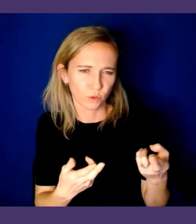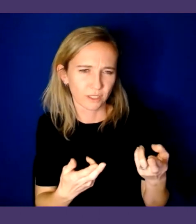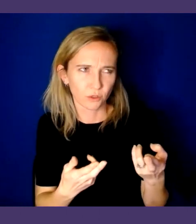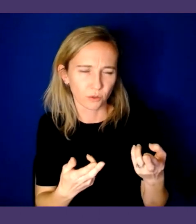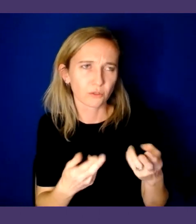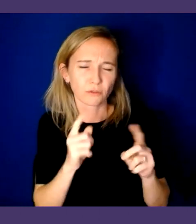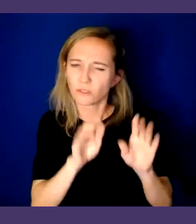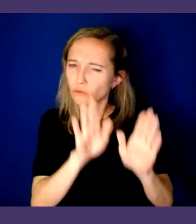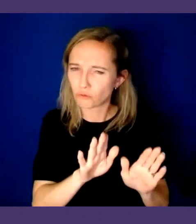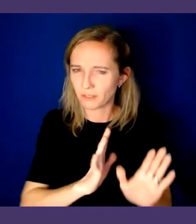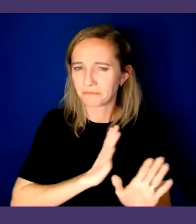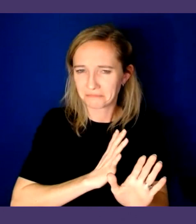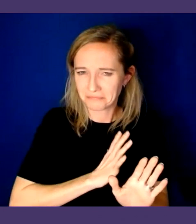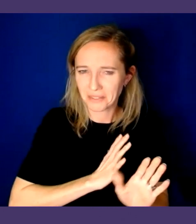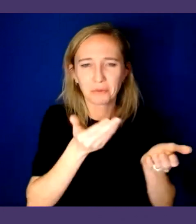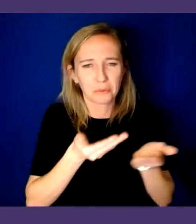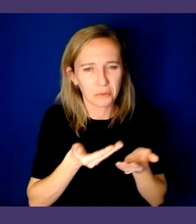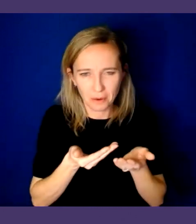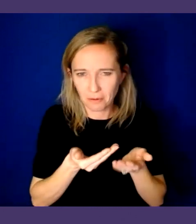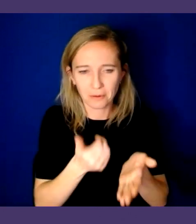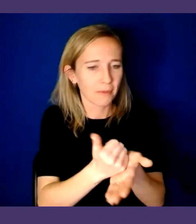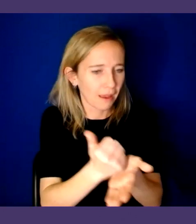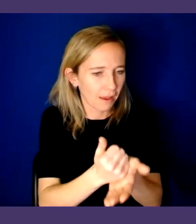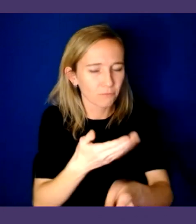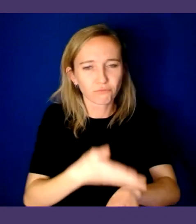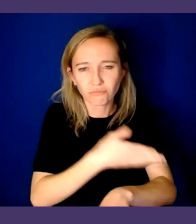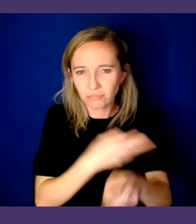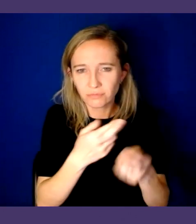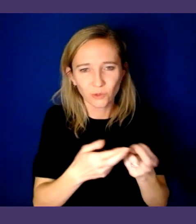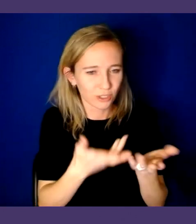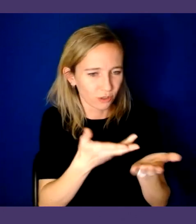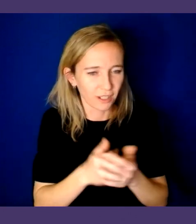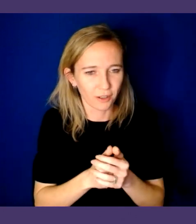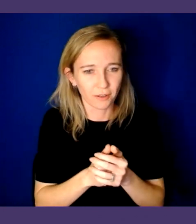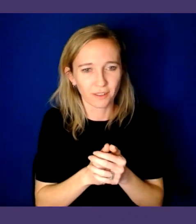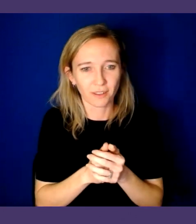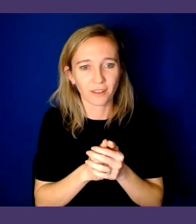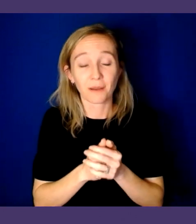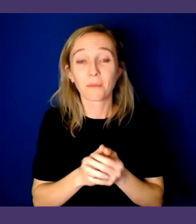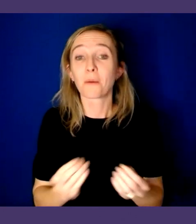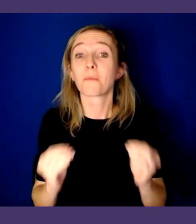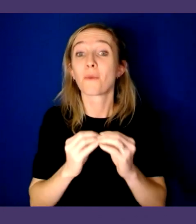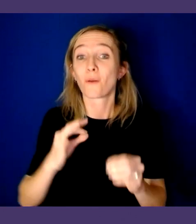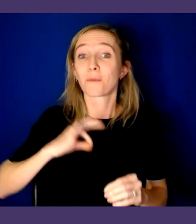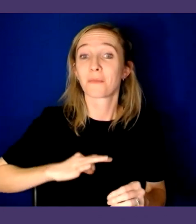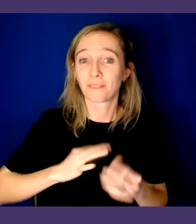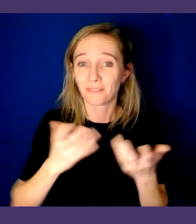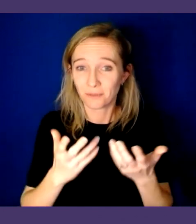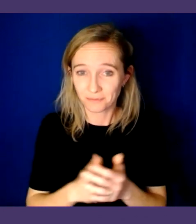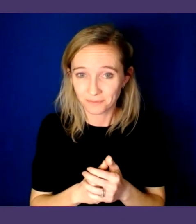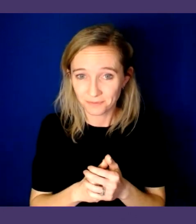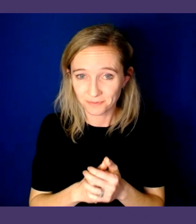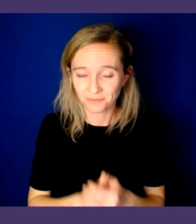We welcome help on resources that are out there. Even more useful is getting involved with things